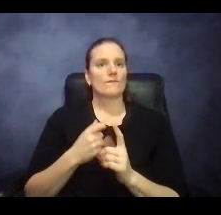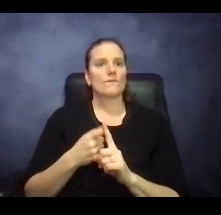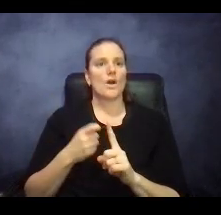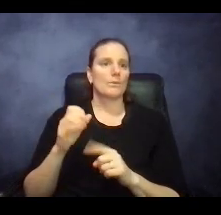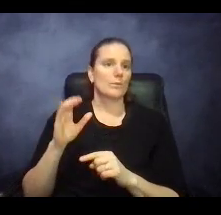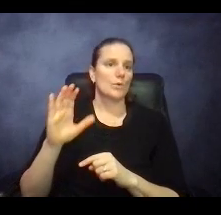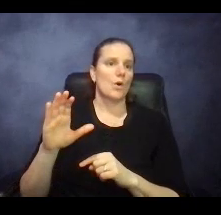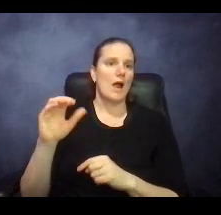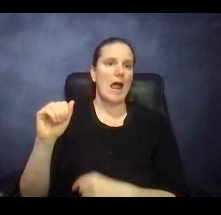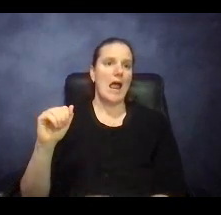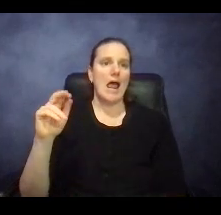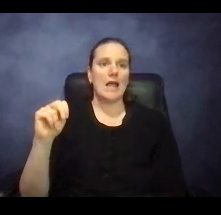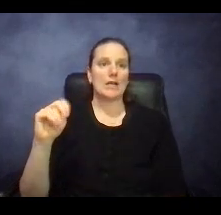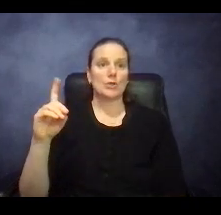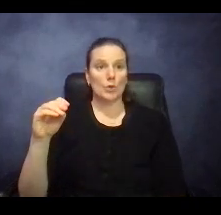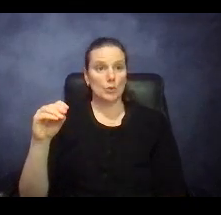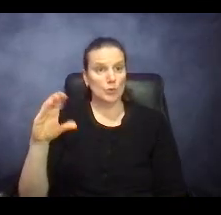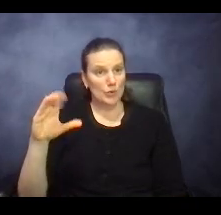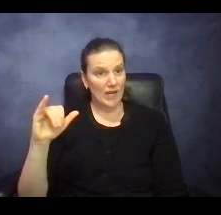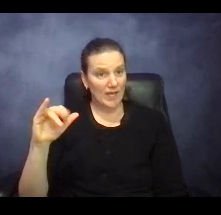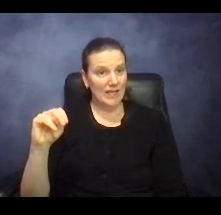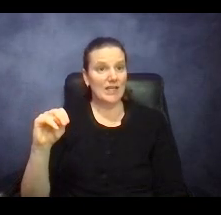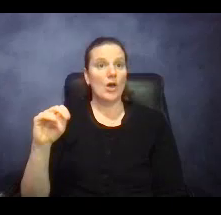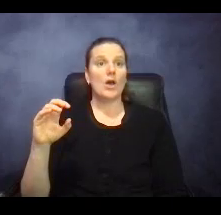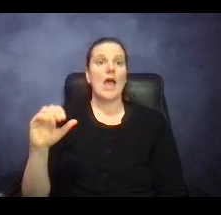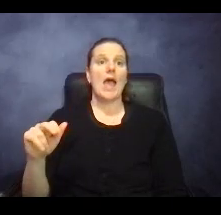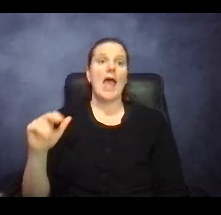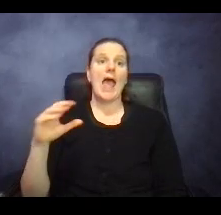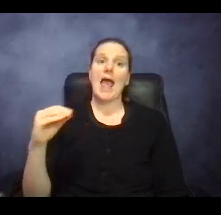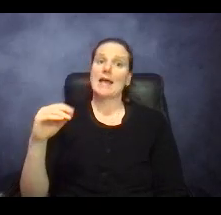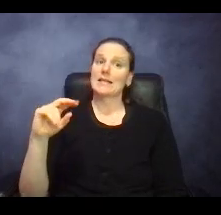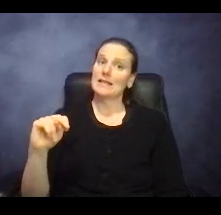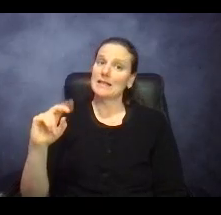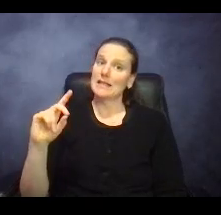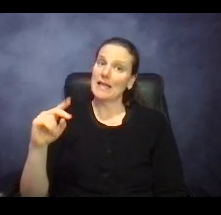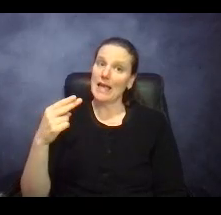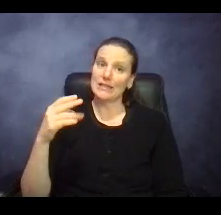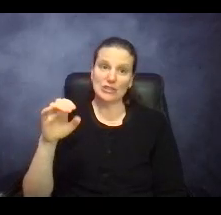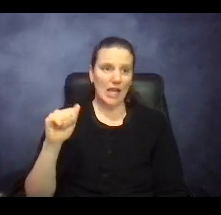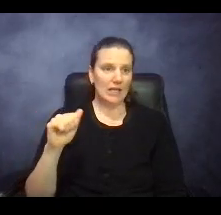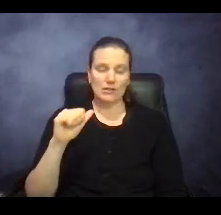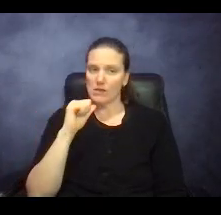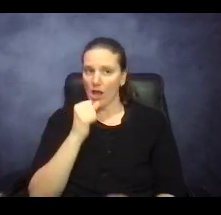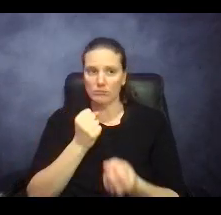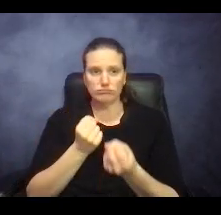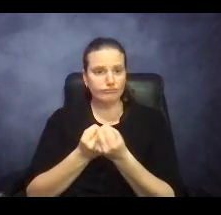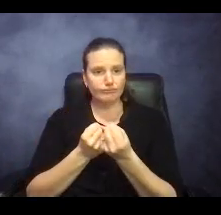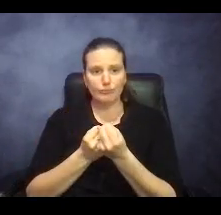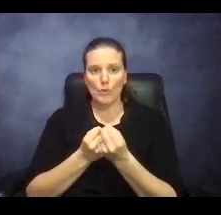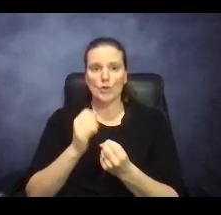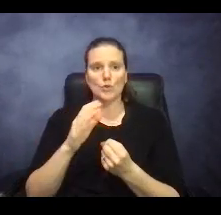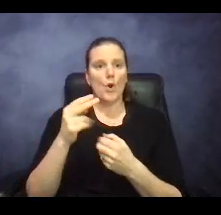and your DHEA, you're not gonna get these hormones produced in a way that's gonna support just